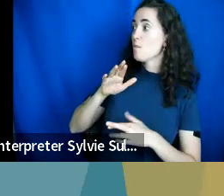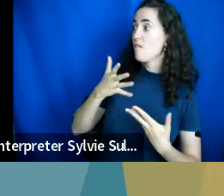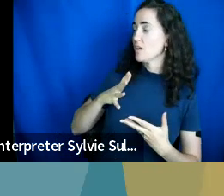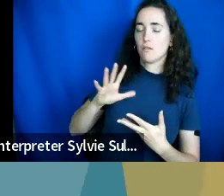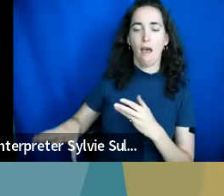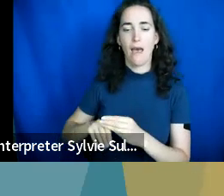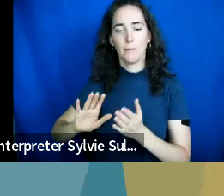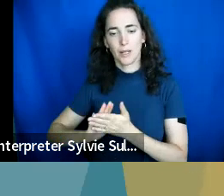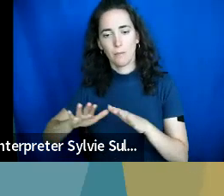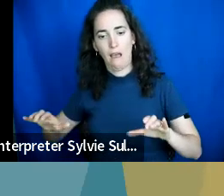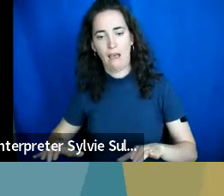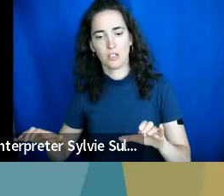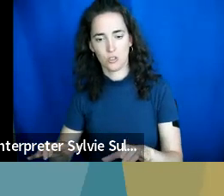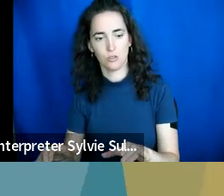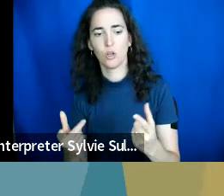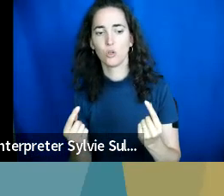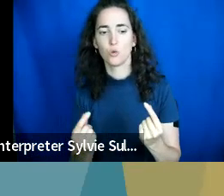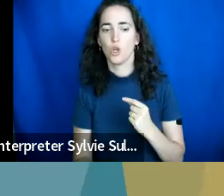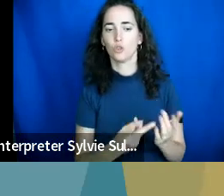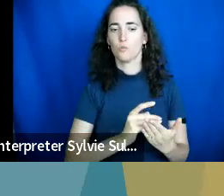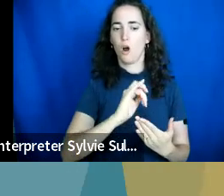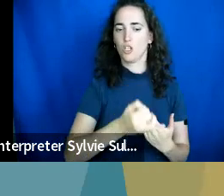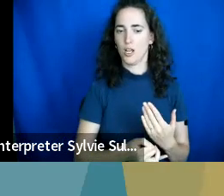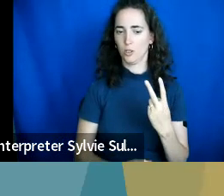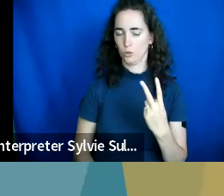To that end they are implementing 2 projects, a particular interest to this conference.